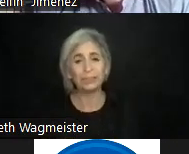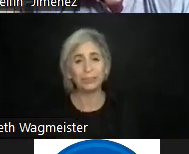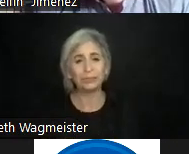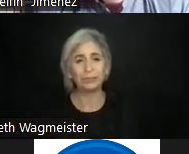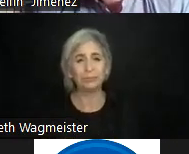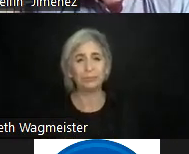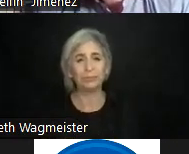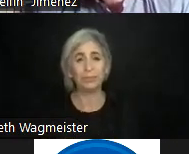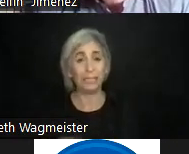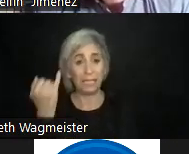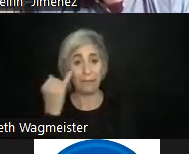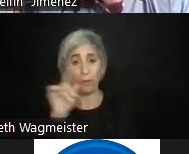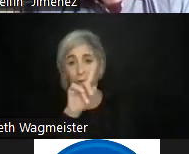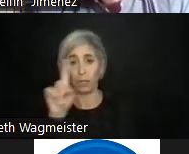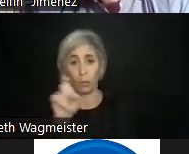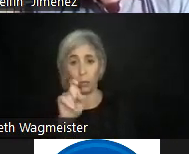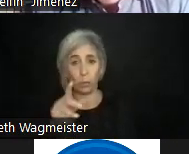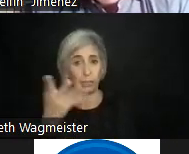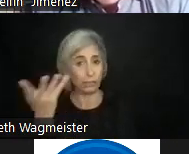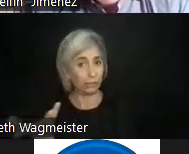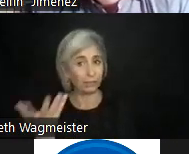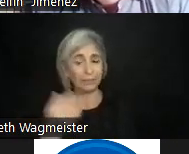You have my e mail.